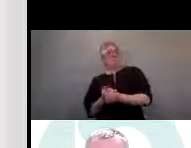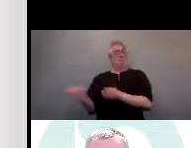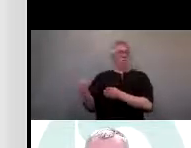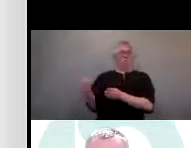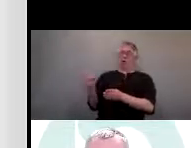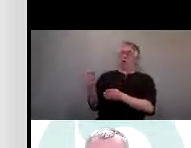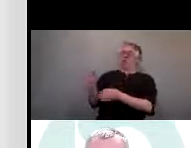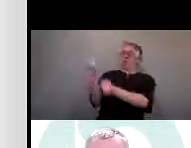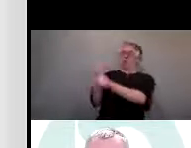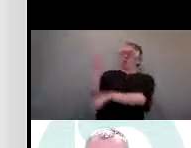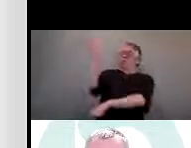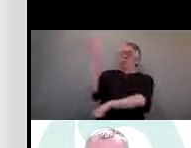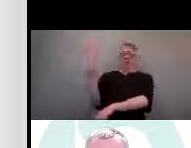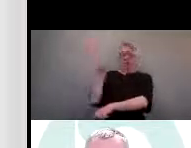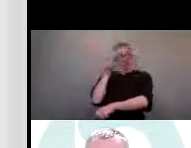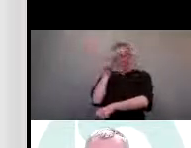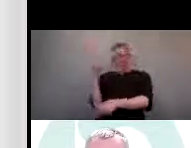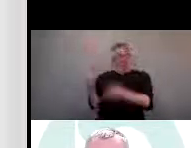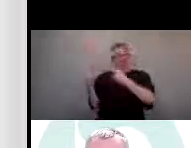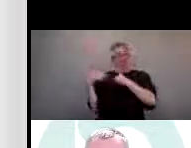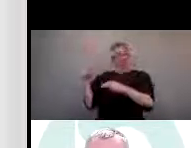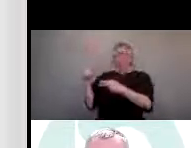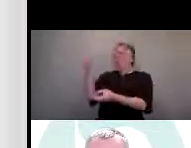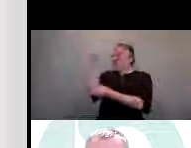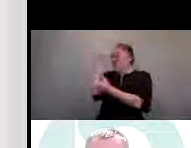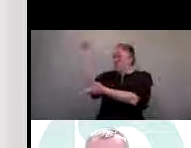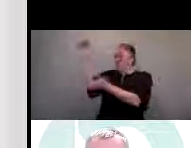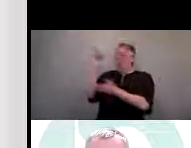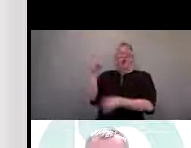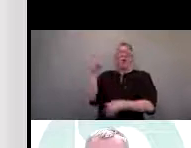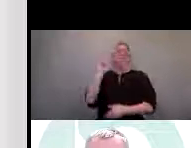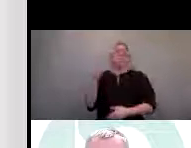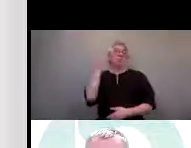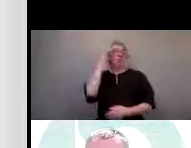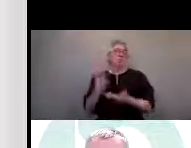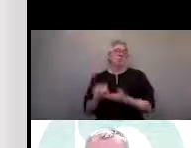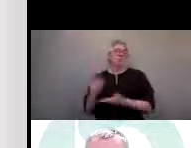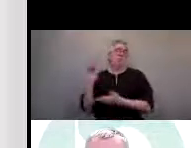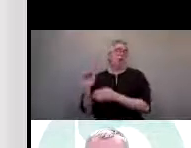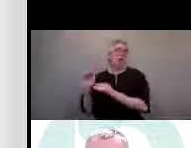to lobby for professionals to become better informed, because those are people that we often get advice from.